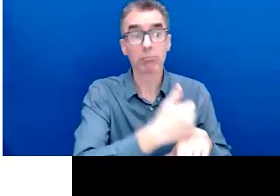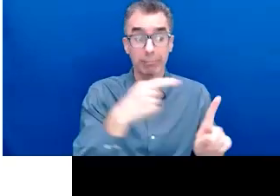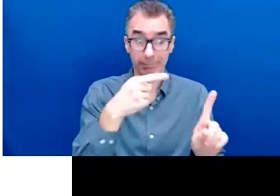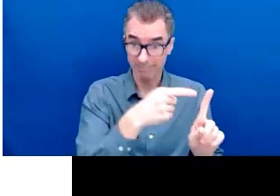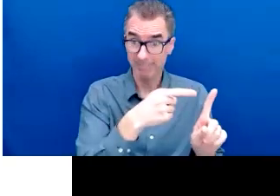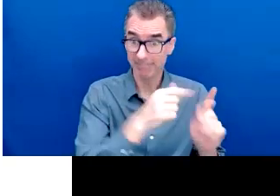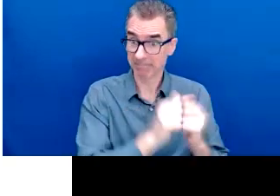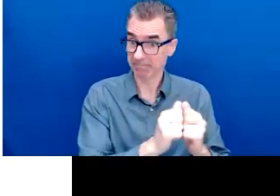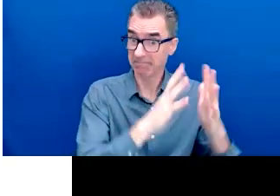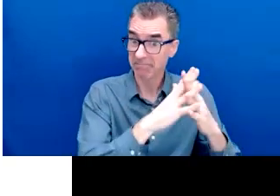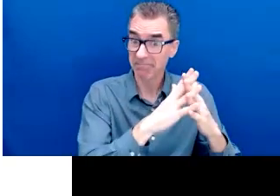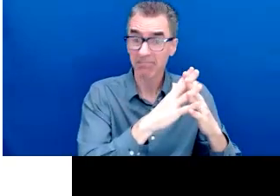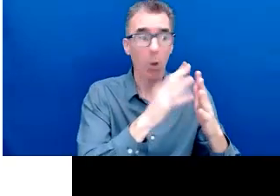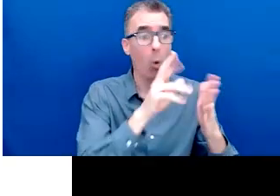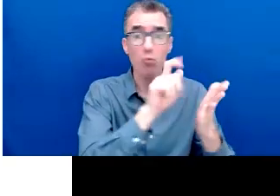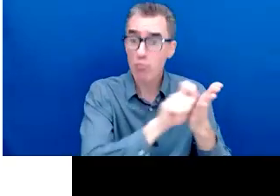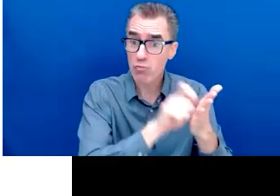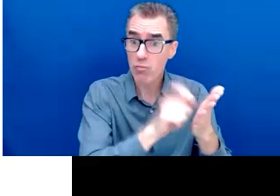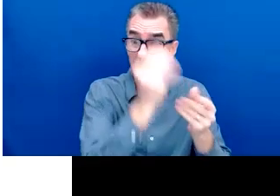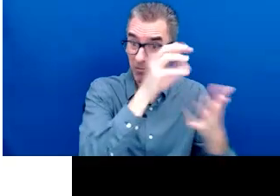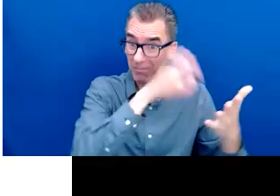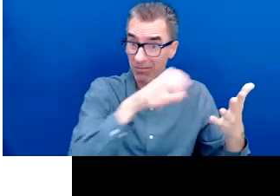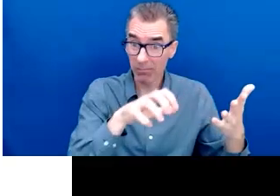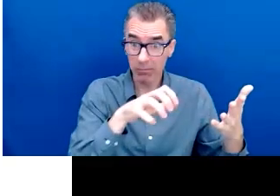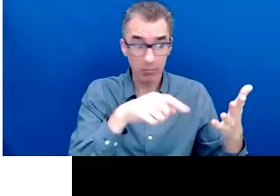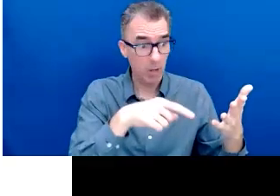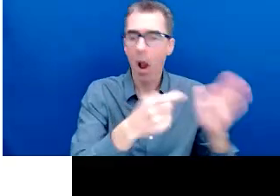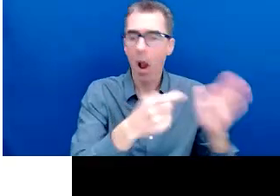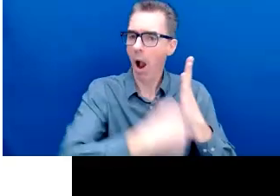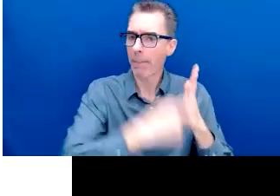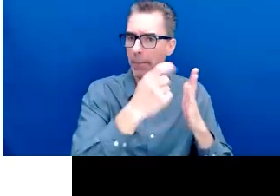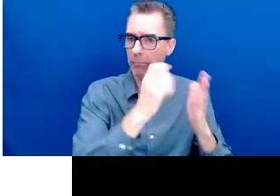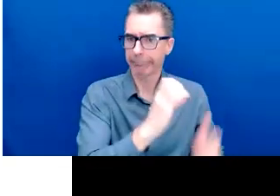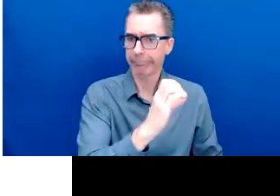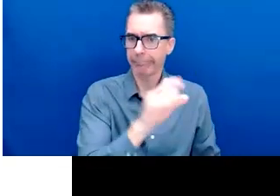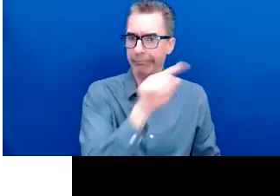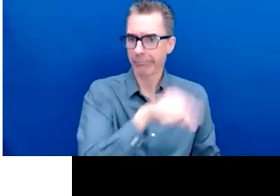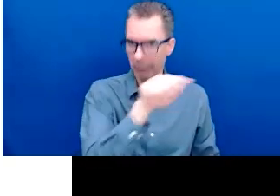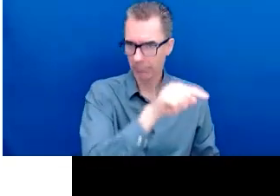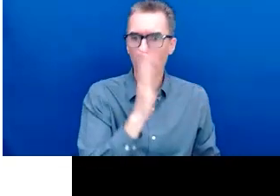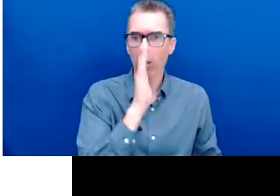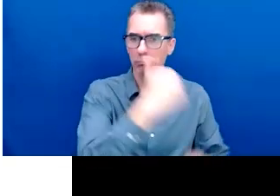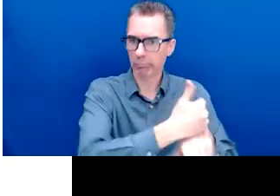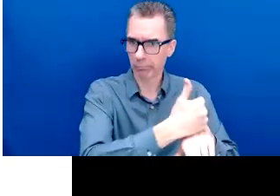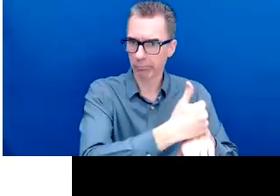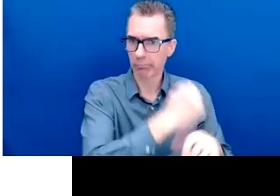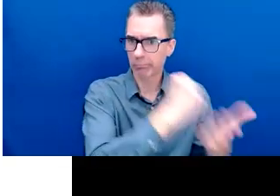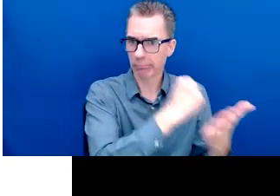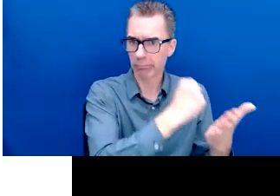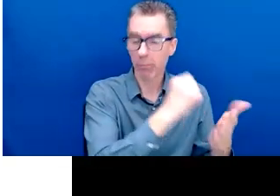including instructional material, it's automatically copyrighted, or the author can put a